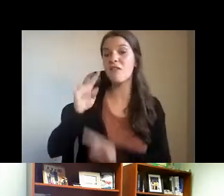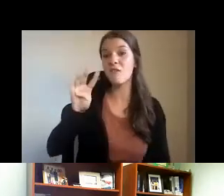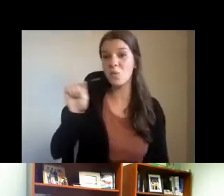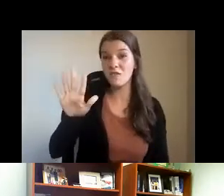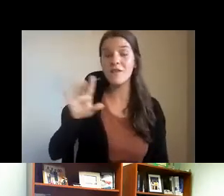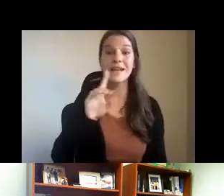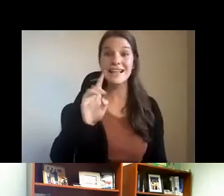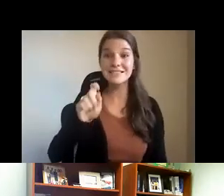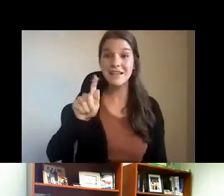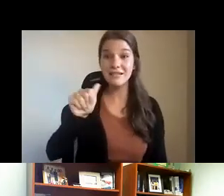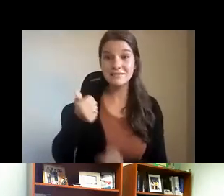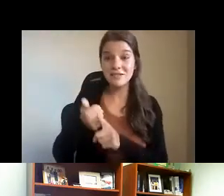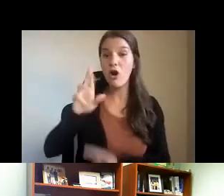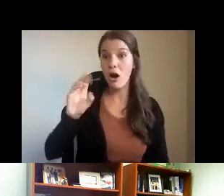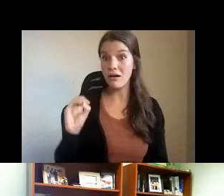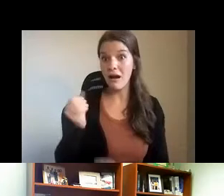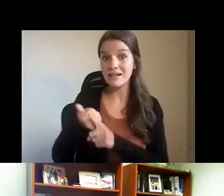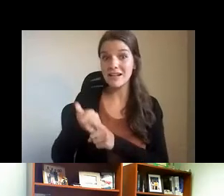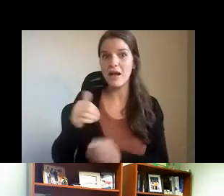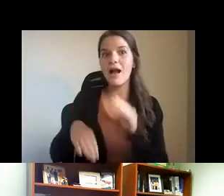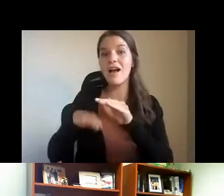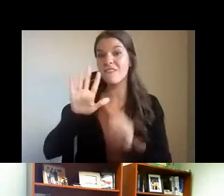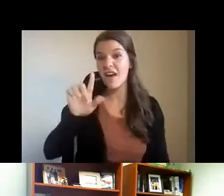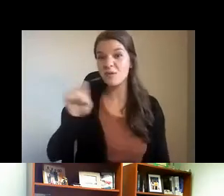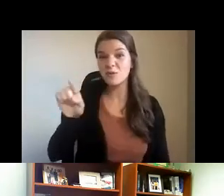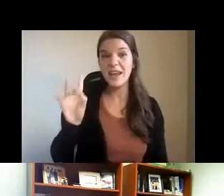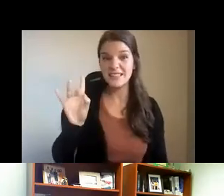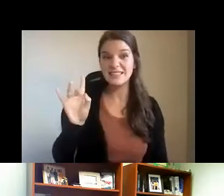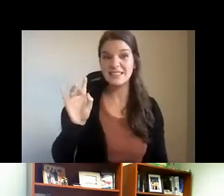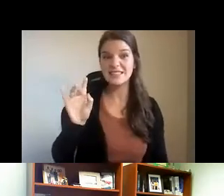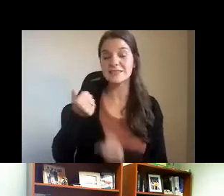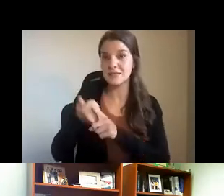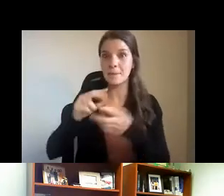has an R naught of up to eight. That means for every person infected with a delta virus they